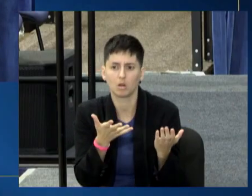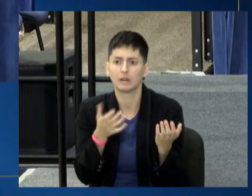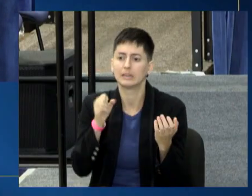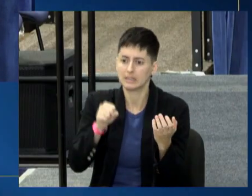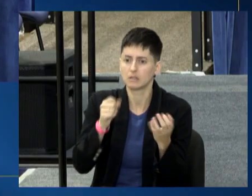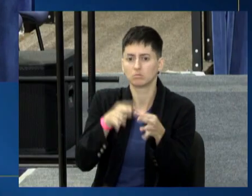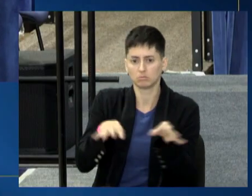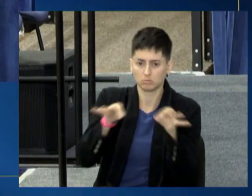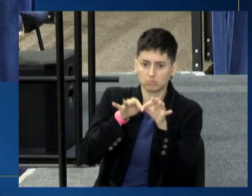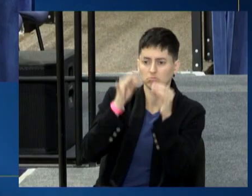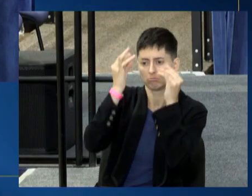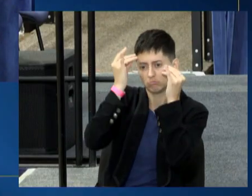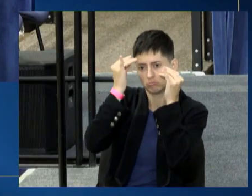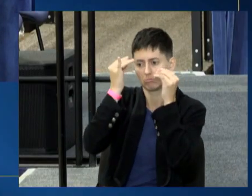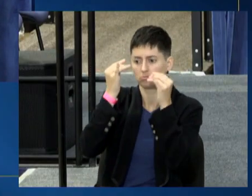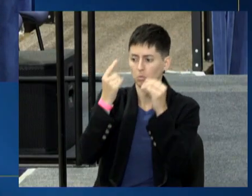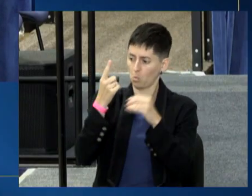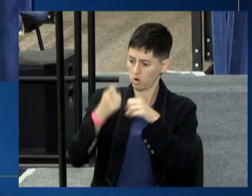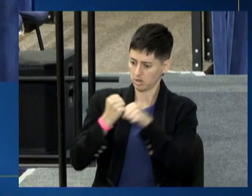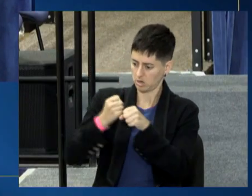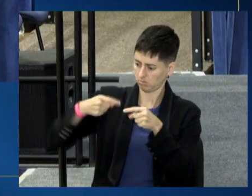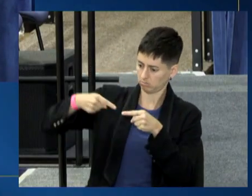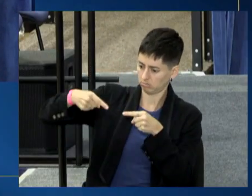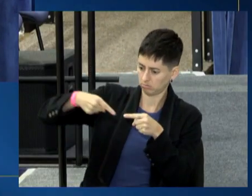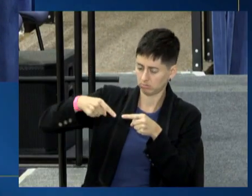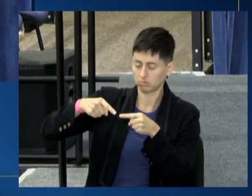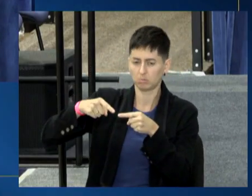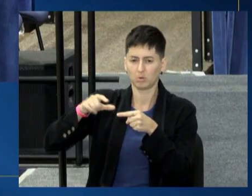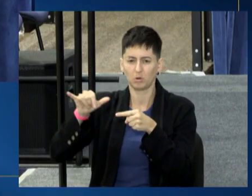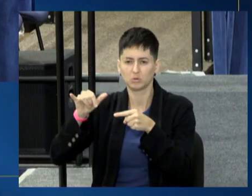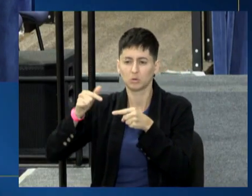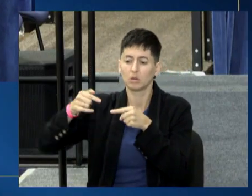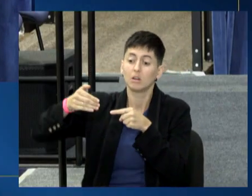we've proven this is real. What's the longer term approach that you want us to take? We